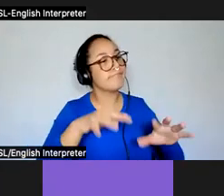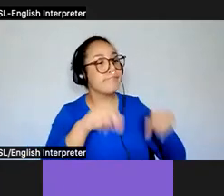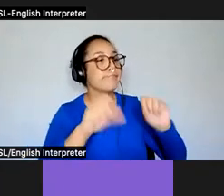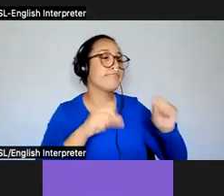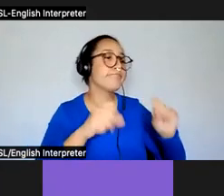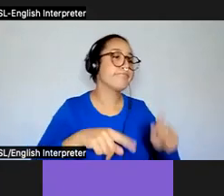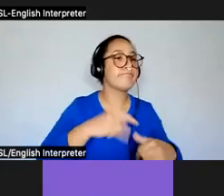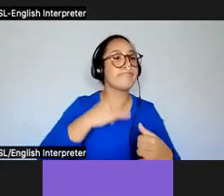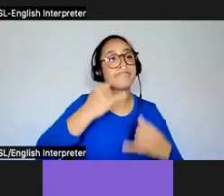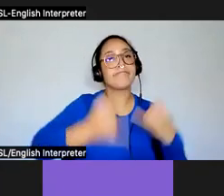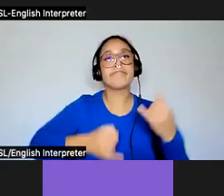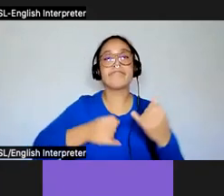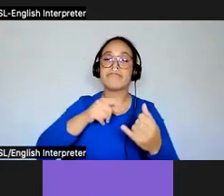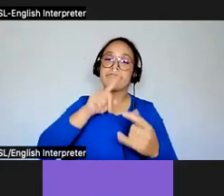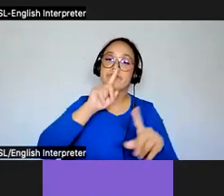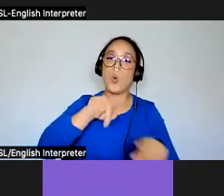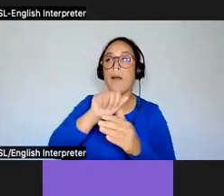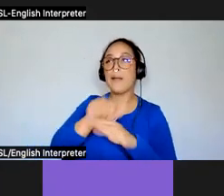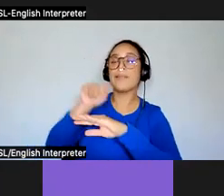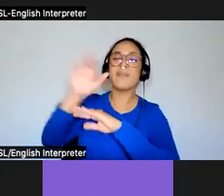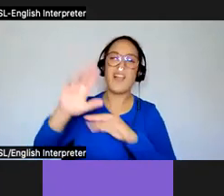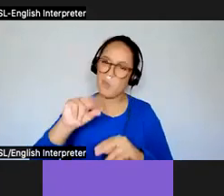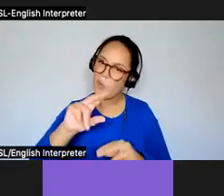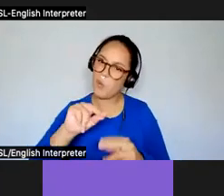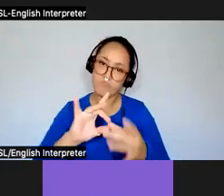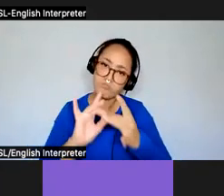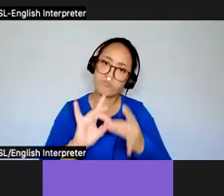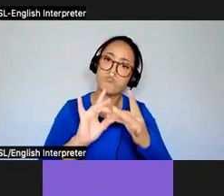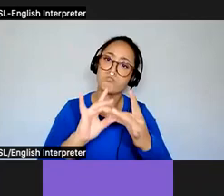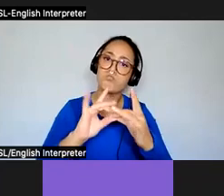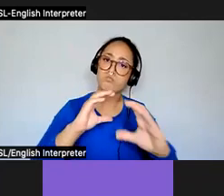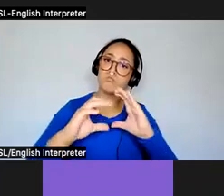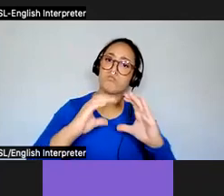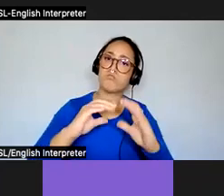So these are I will put this contact information into the chat or actually rather, I'm going